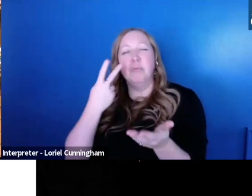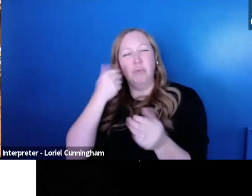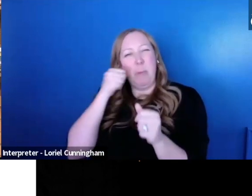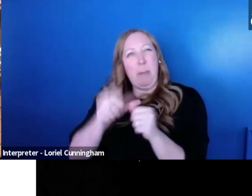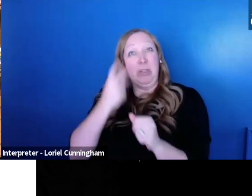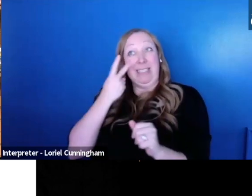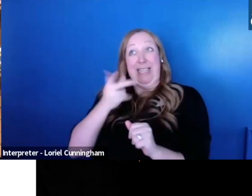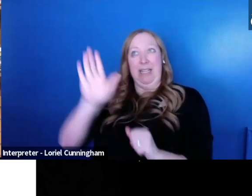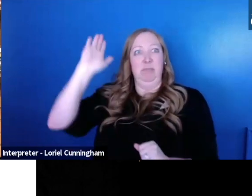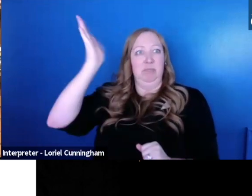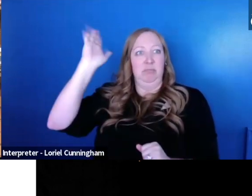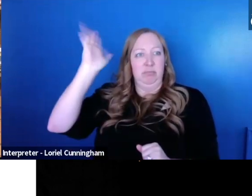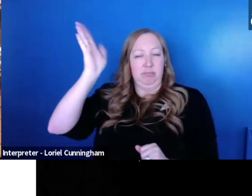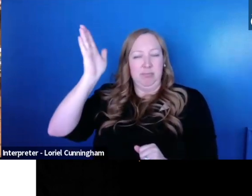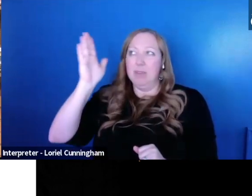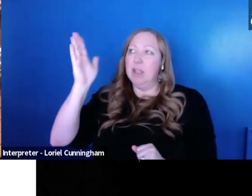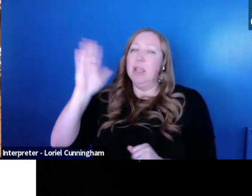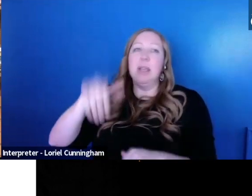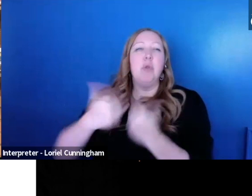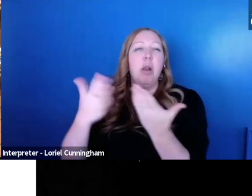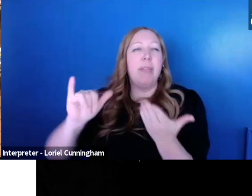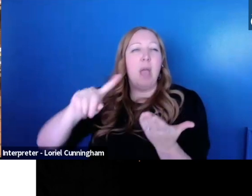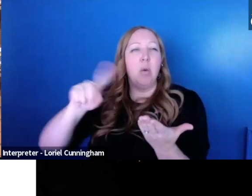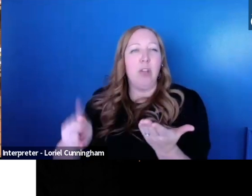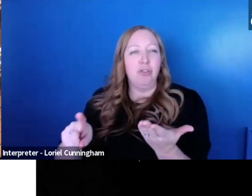work do we need in racial disparities? How much more